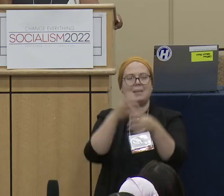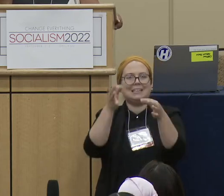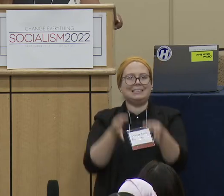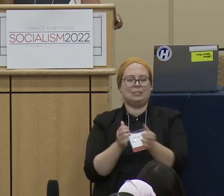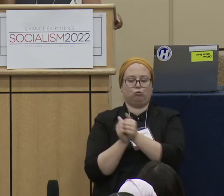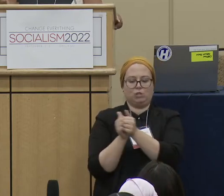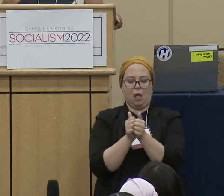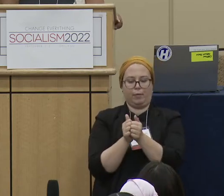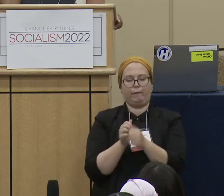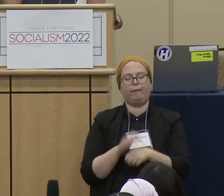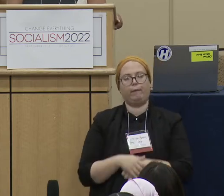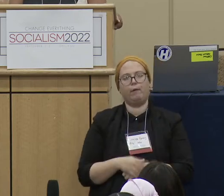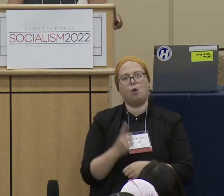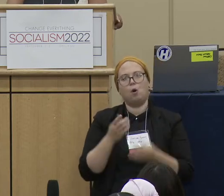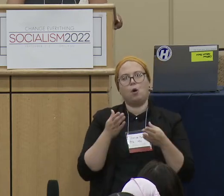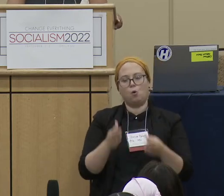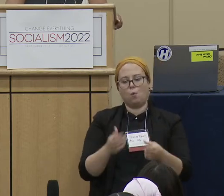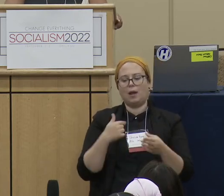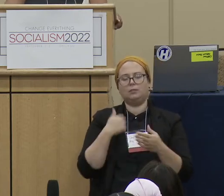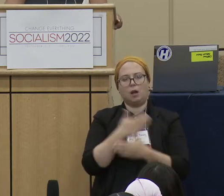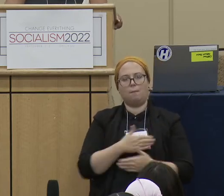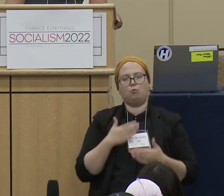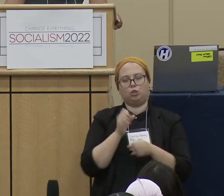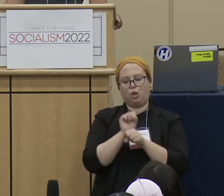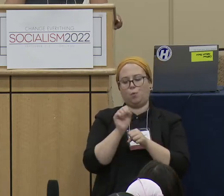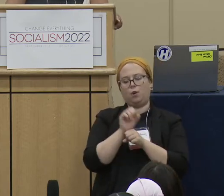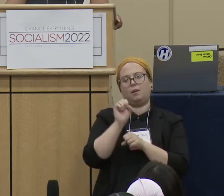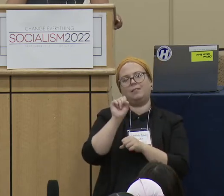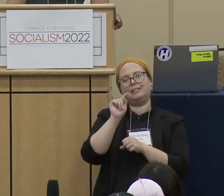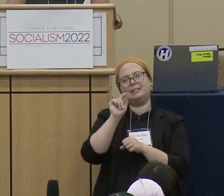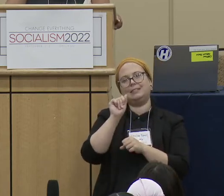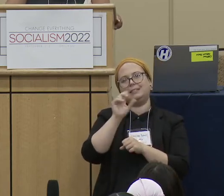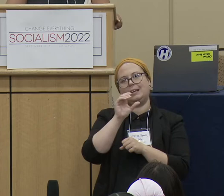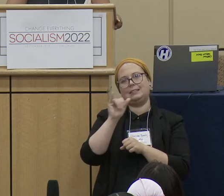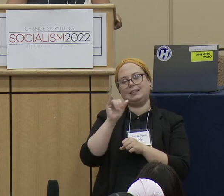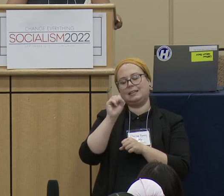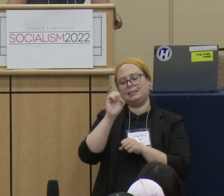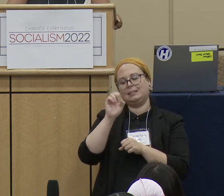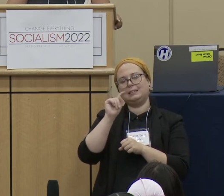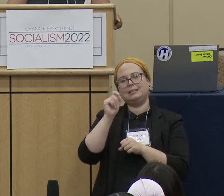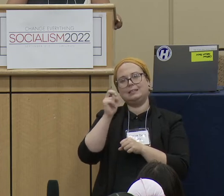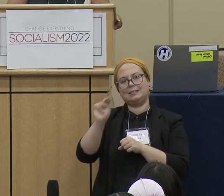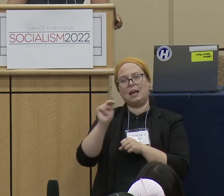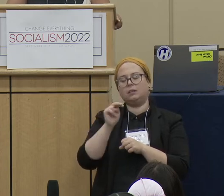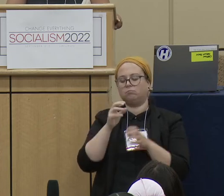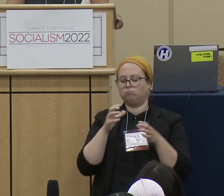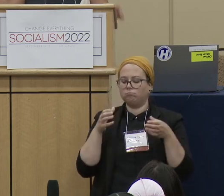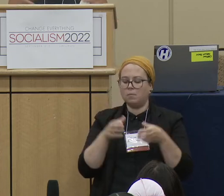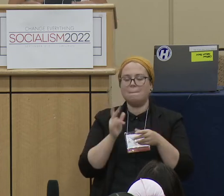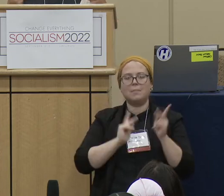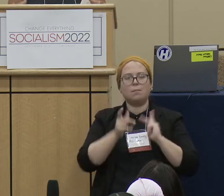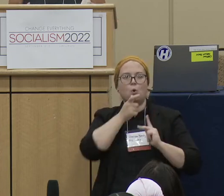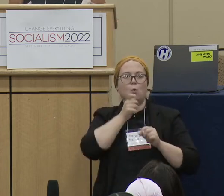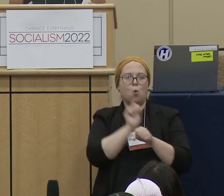you, but democracy where we get together and really make decisions together. And one of the ways in which I come to appreciate the work of Stacey Sutton and others who do work